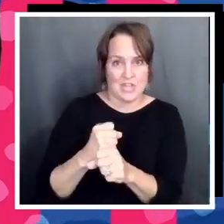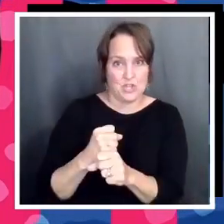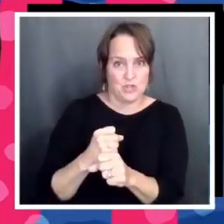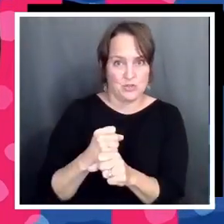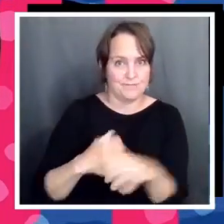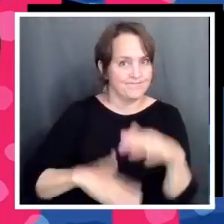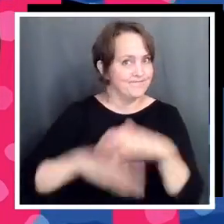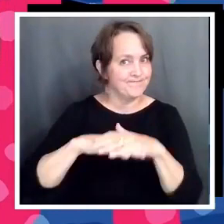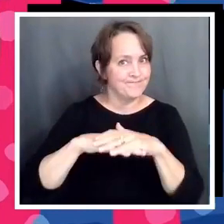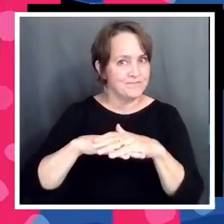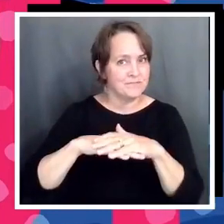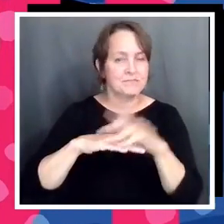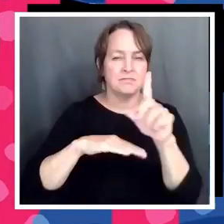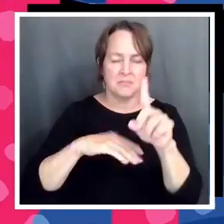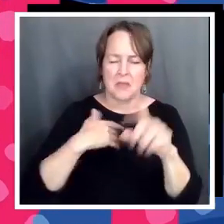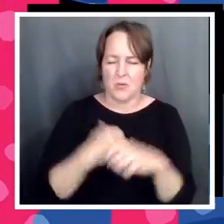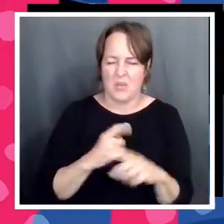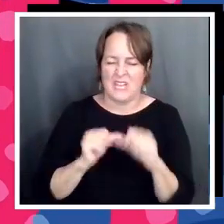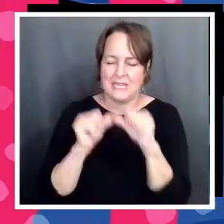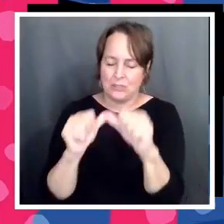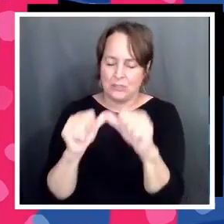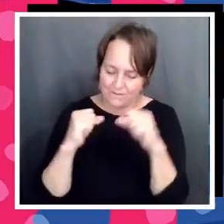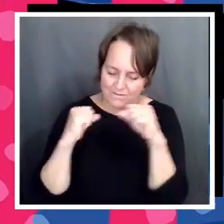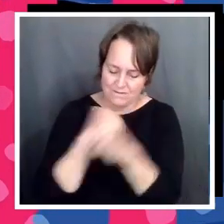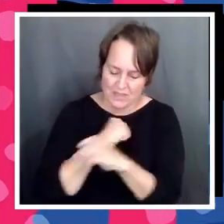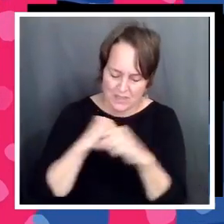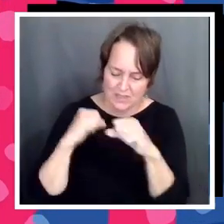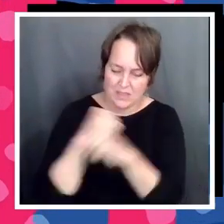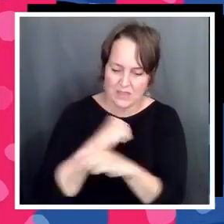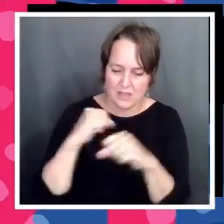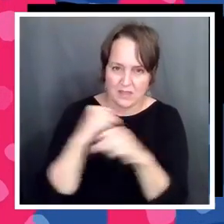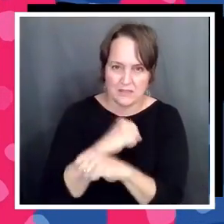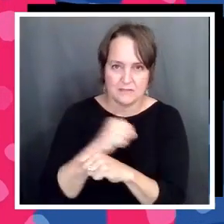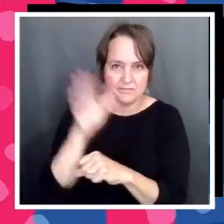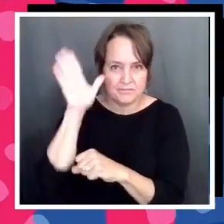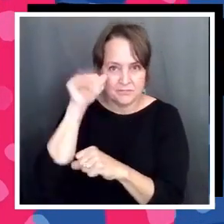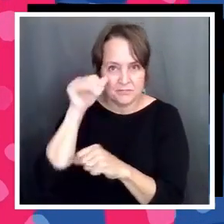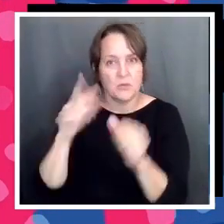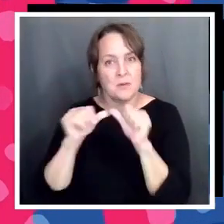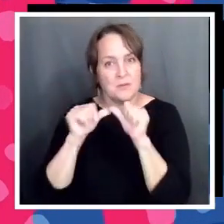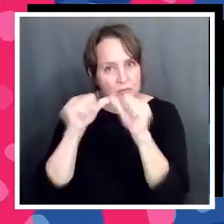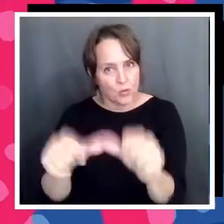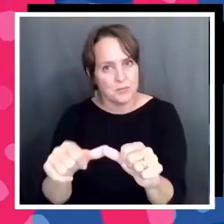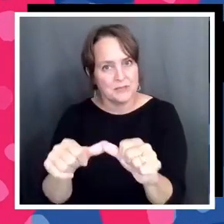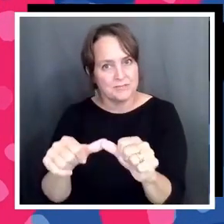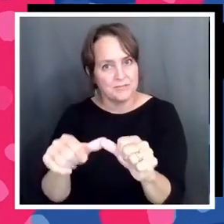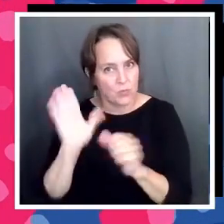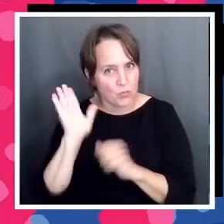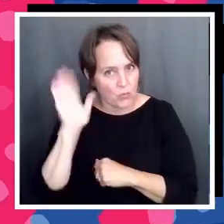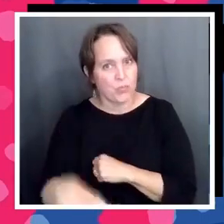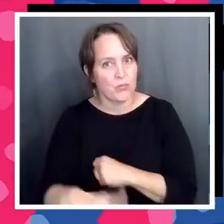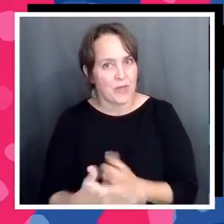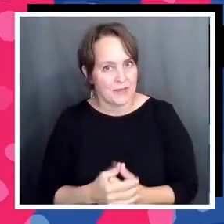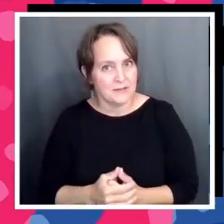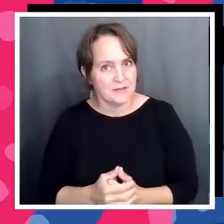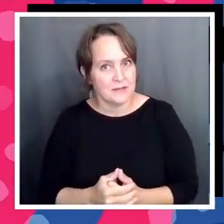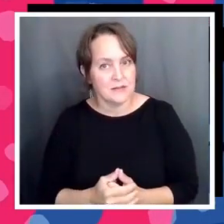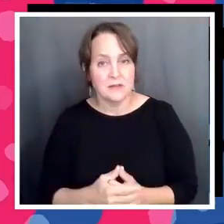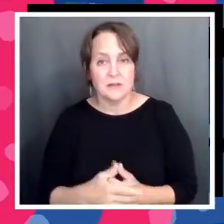THE CHILD TAX CREDIT HAS ONLY BEEN EXPANDED FOR ONE YEAR.